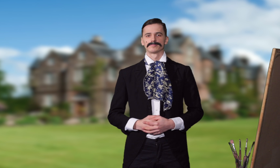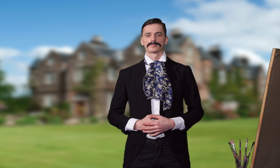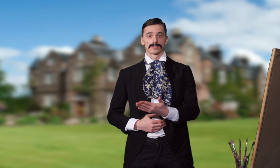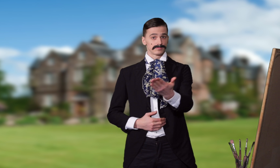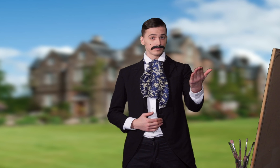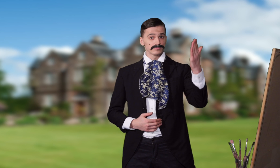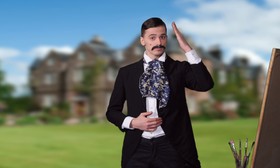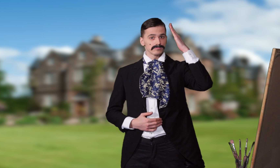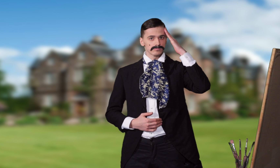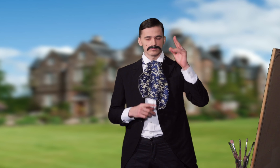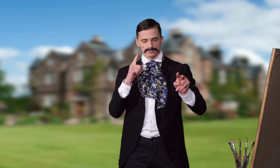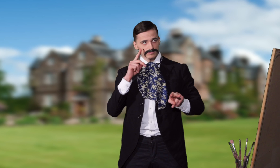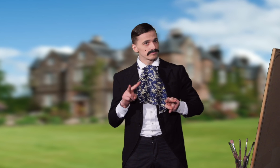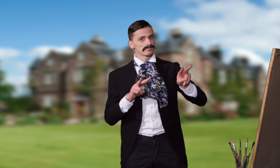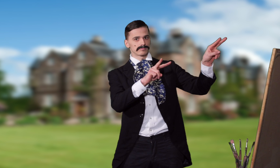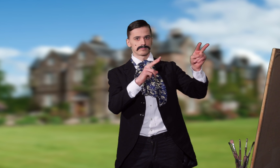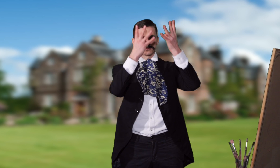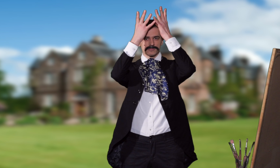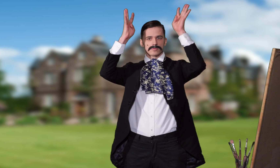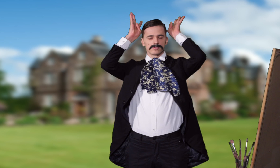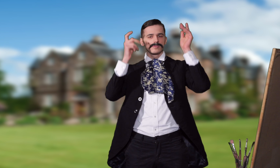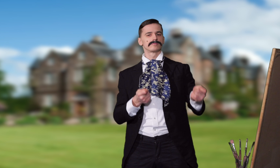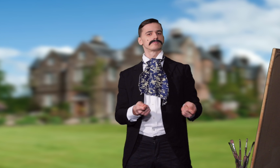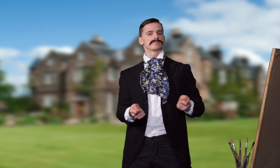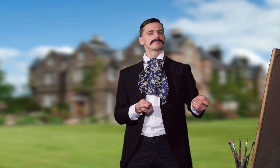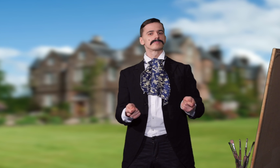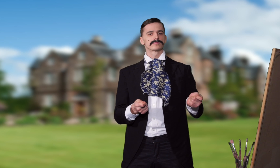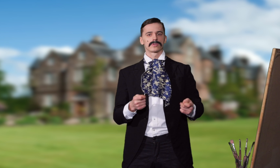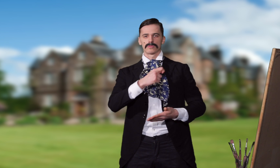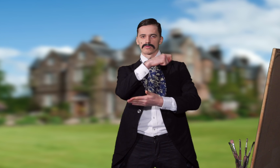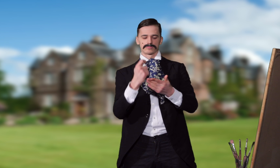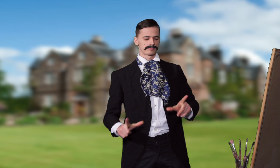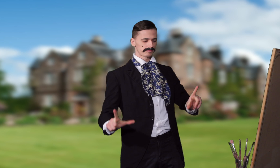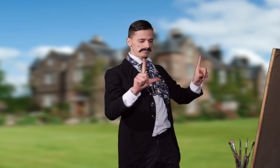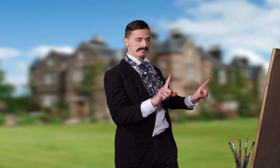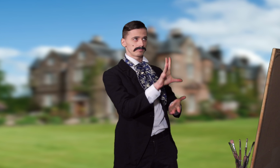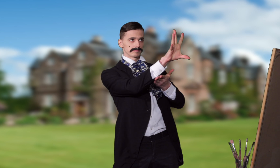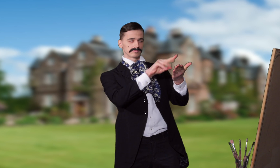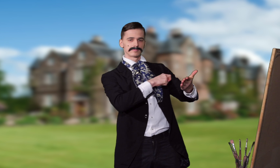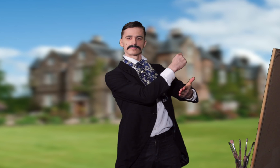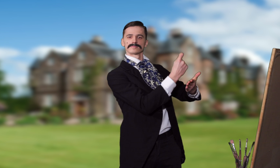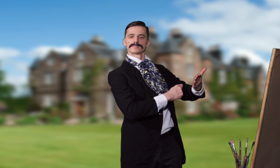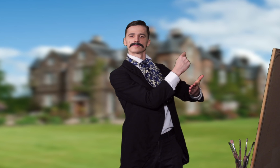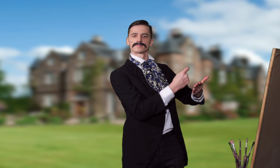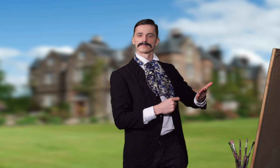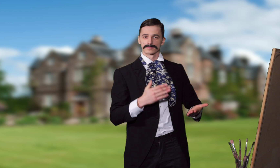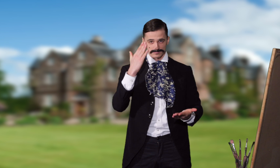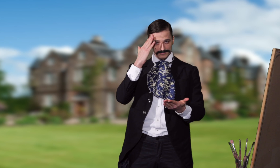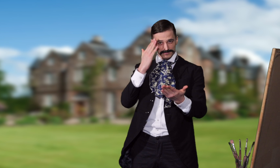Did any of them paint the Queen?